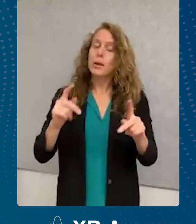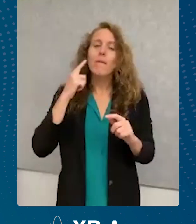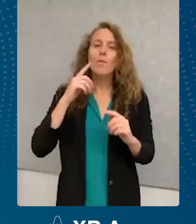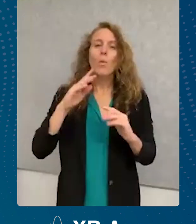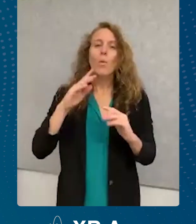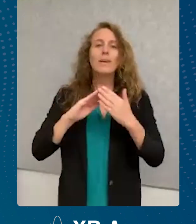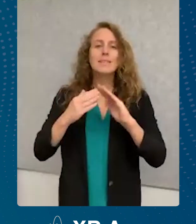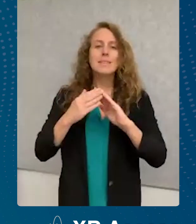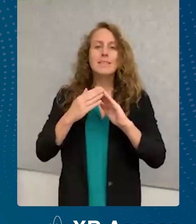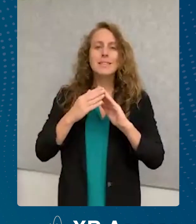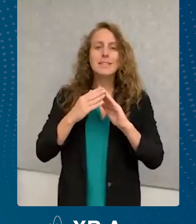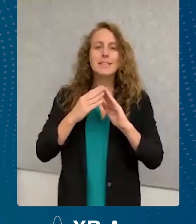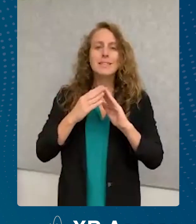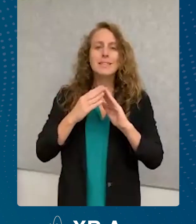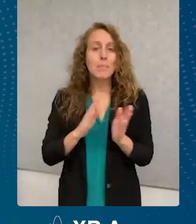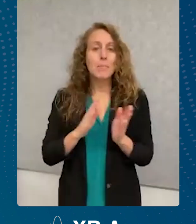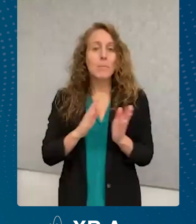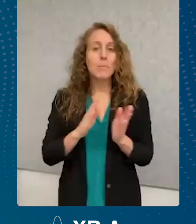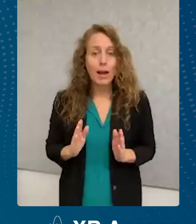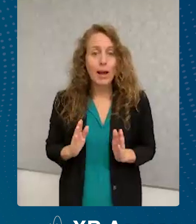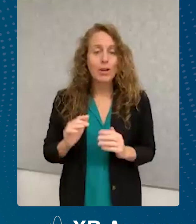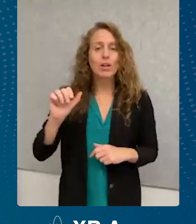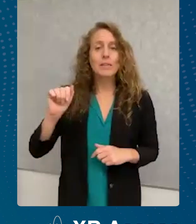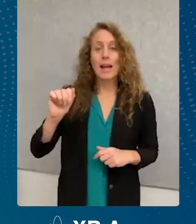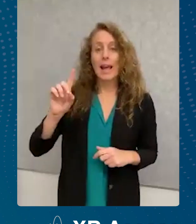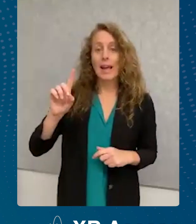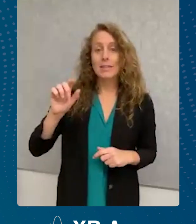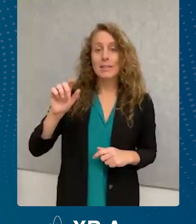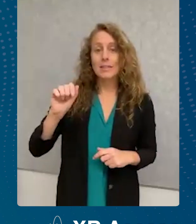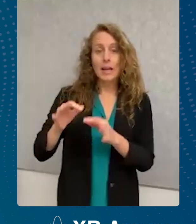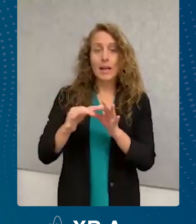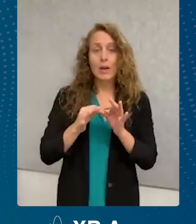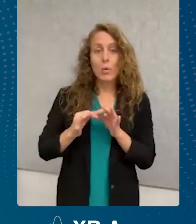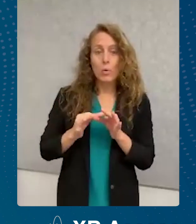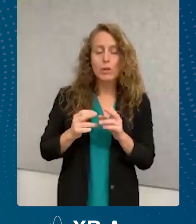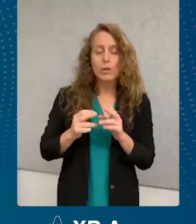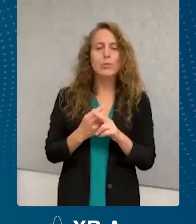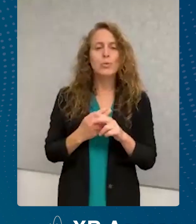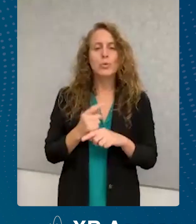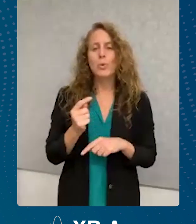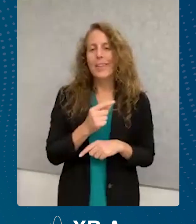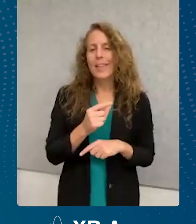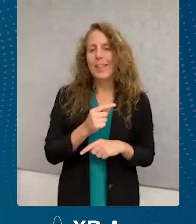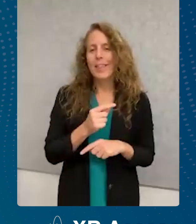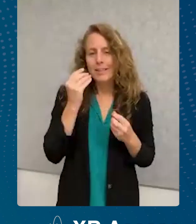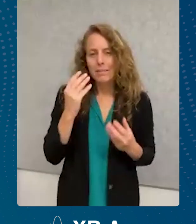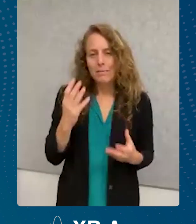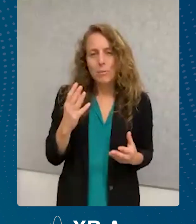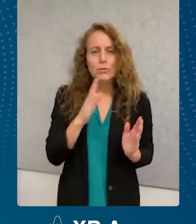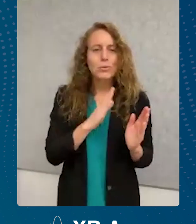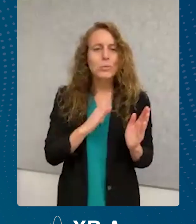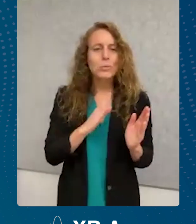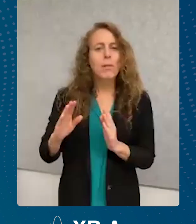and ADA coordinators to use this information, to plan more strategically how they